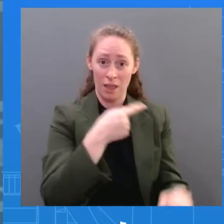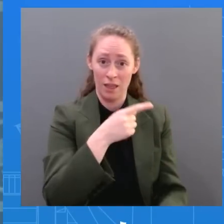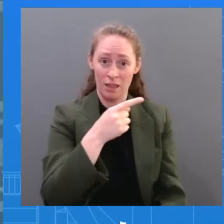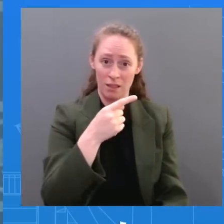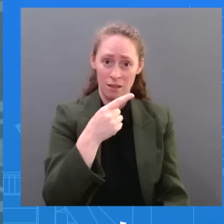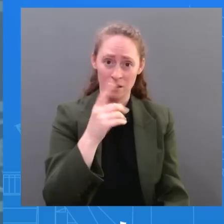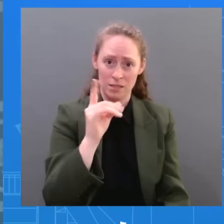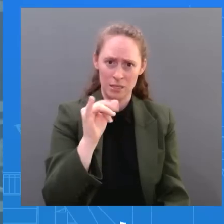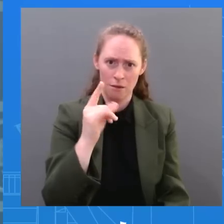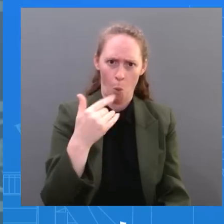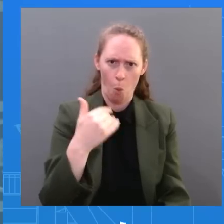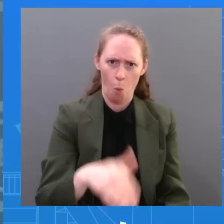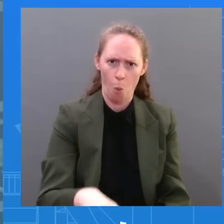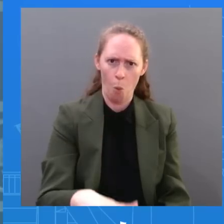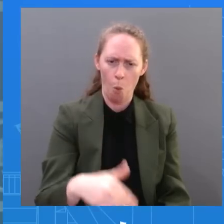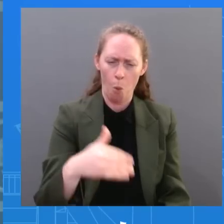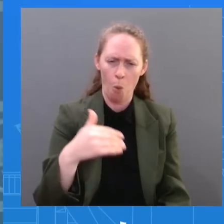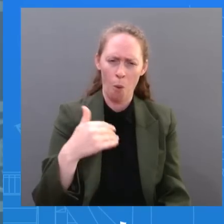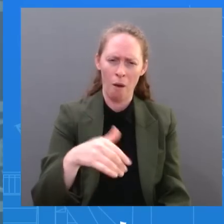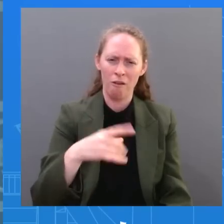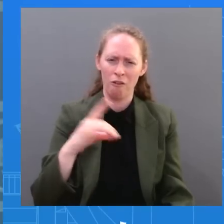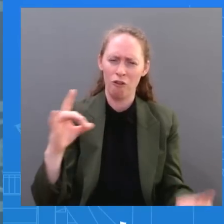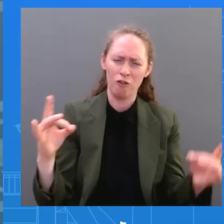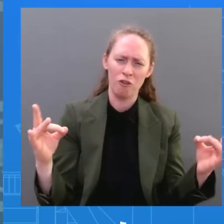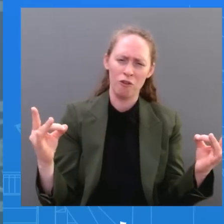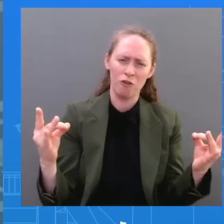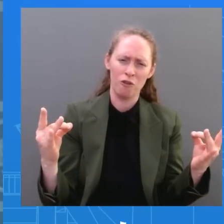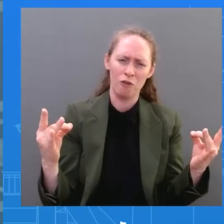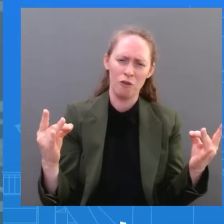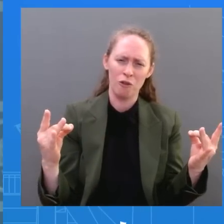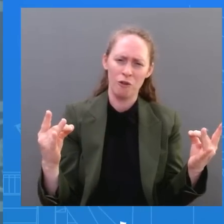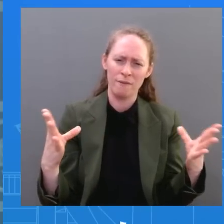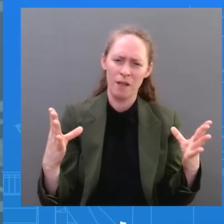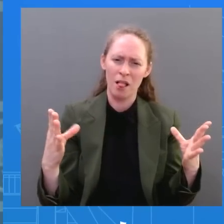And we are going to let the Select Committee -- the January 6 Select Committee